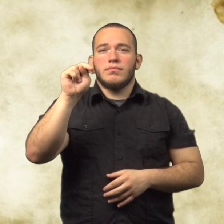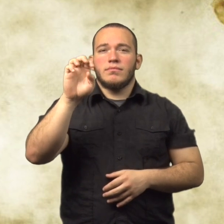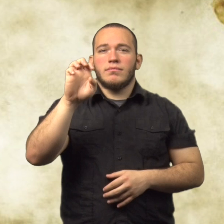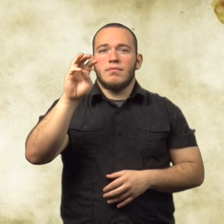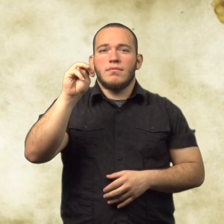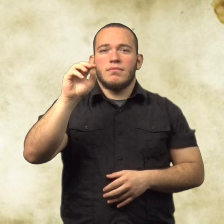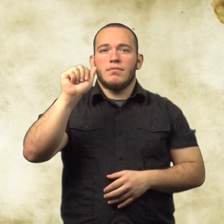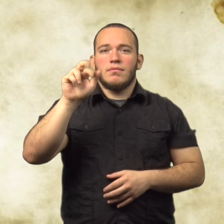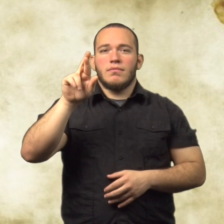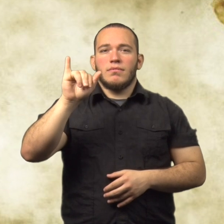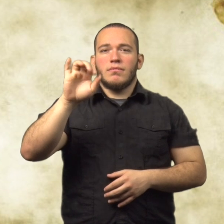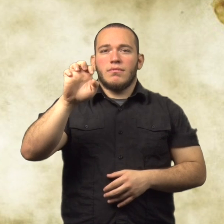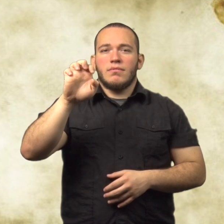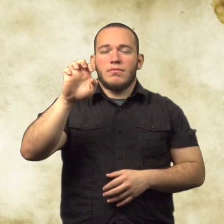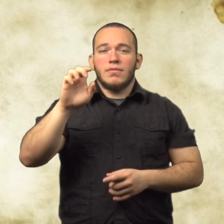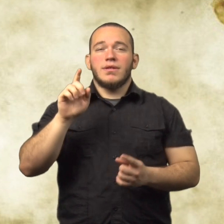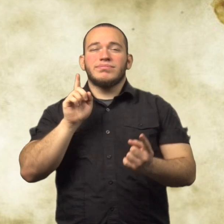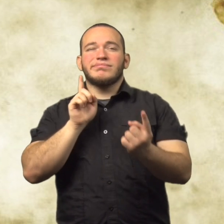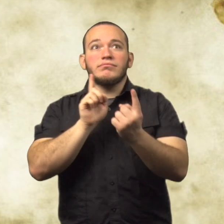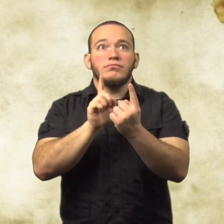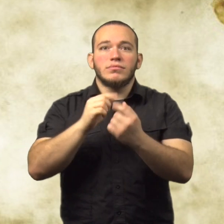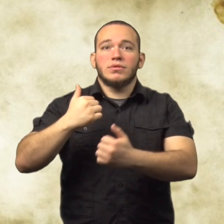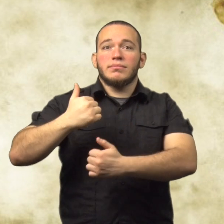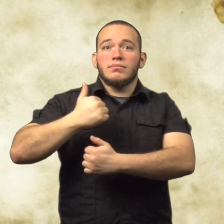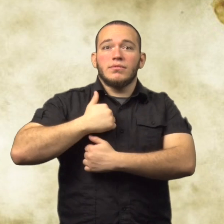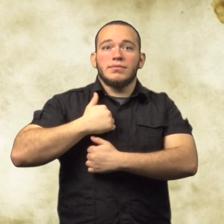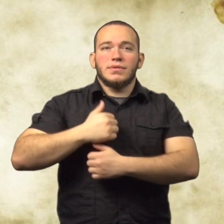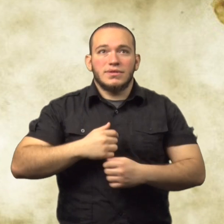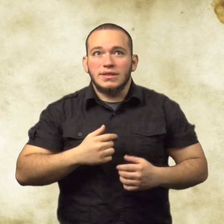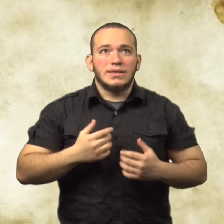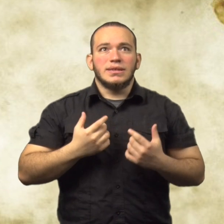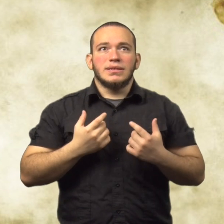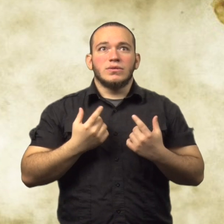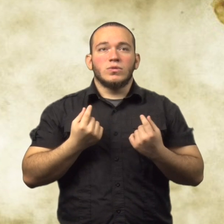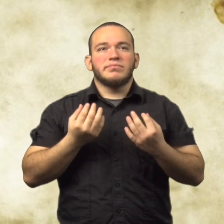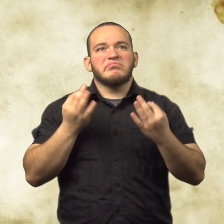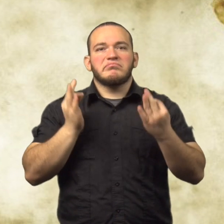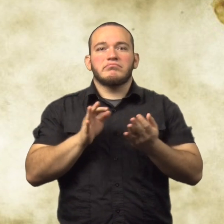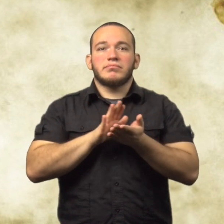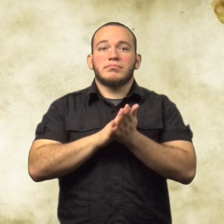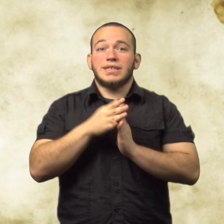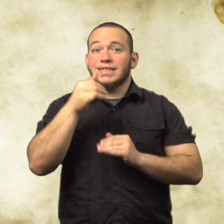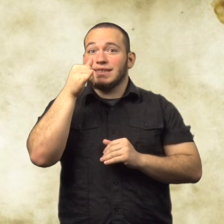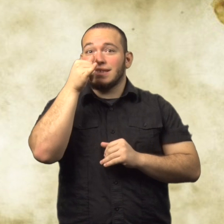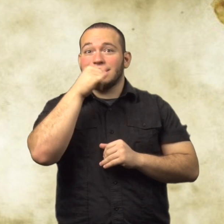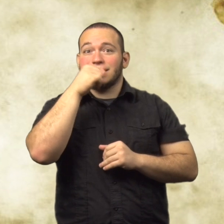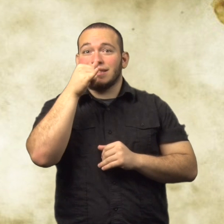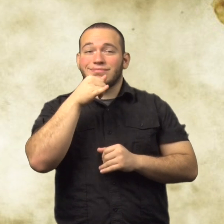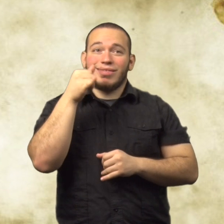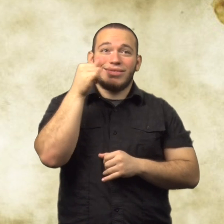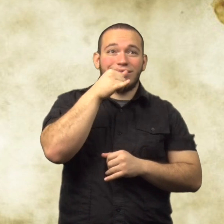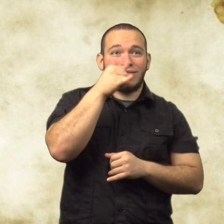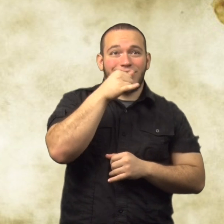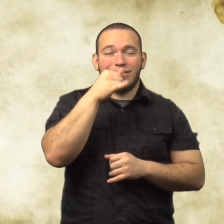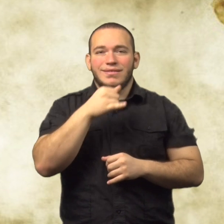Annemarie came upon a soldier And decided to be silly.